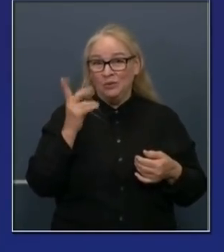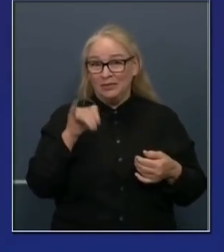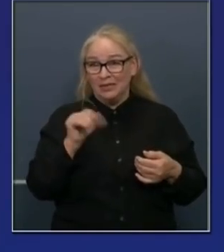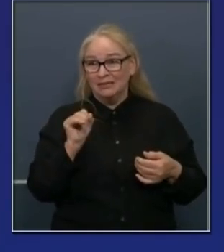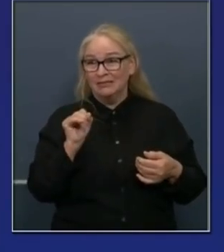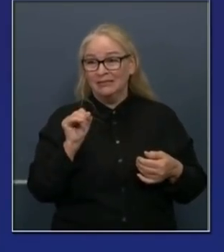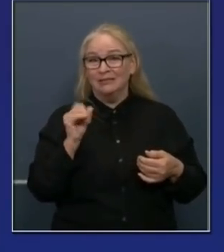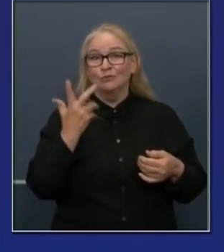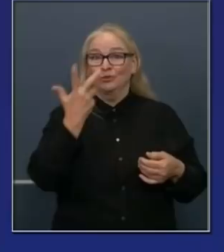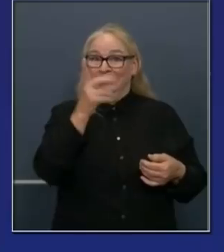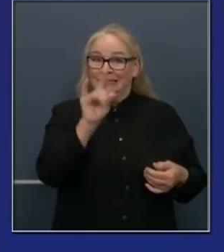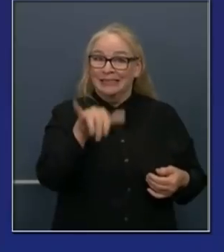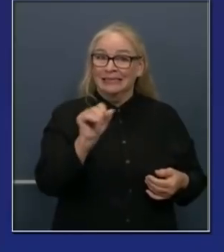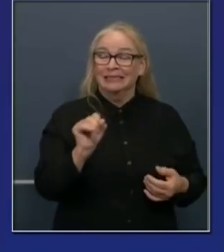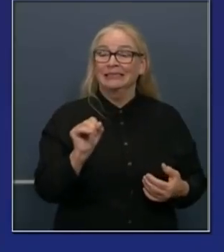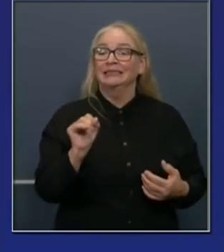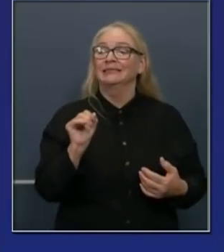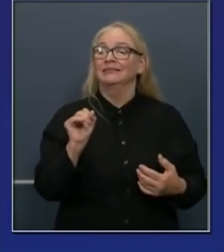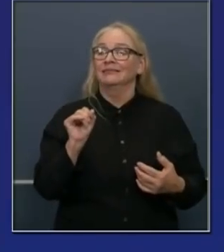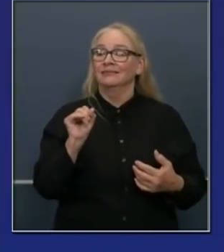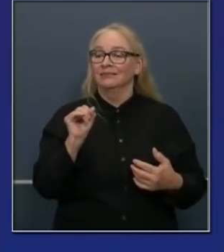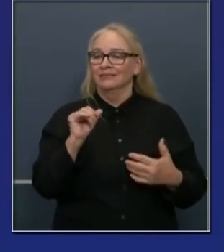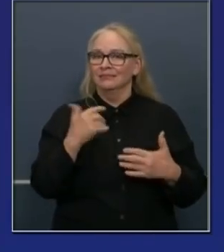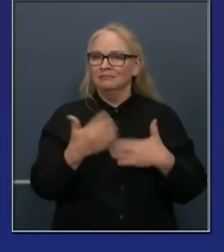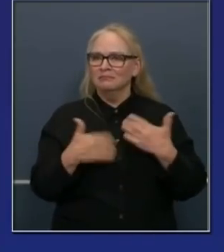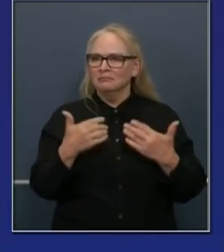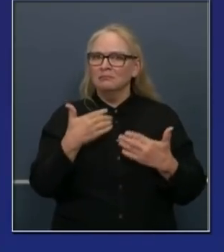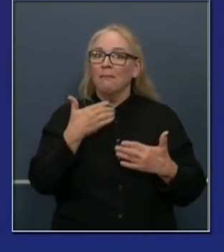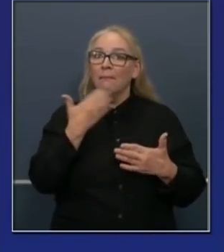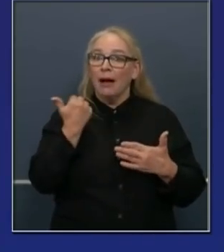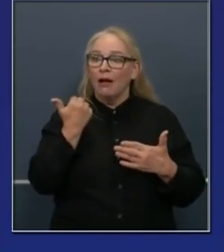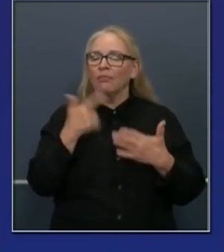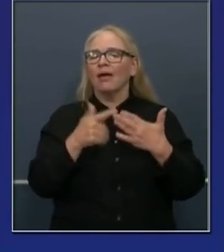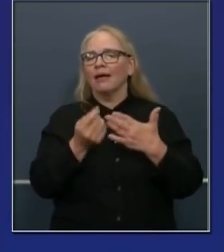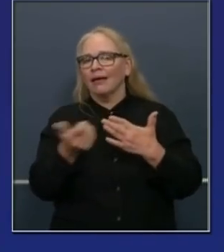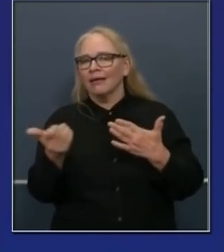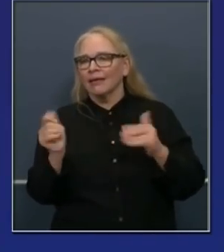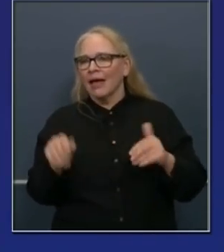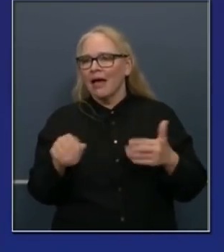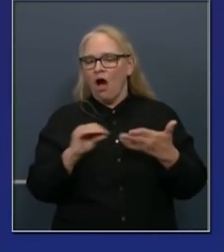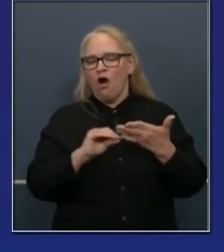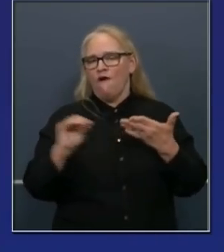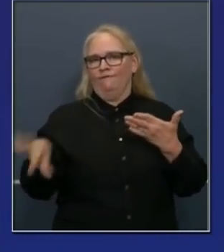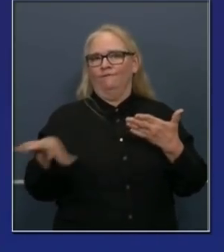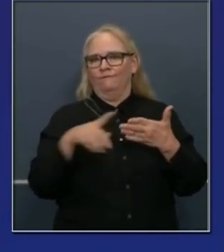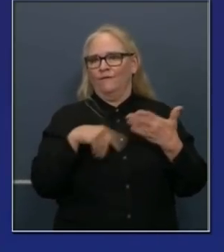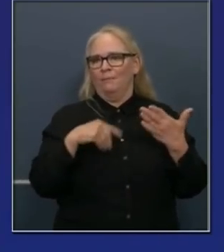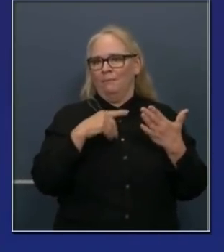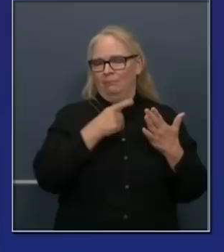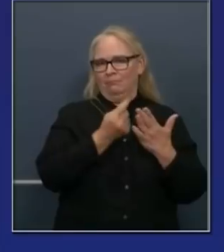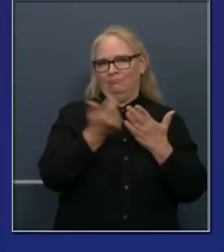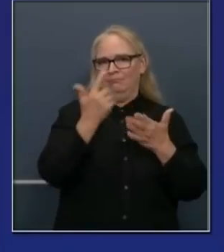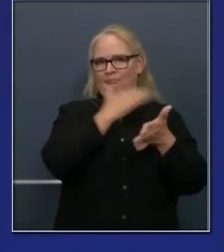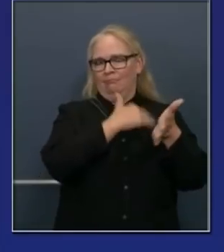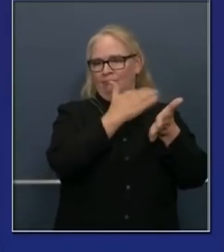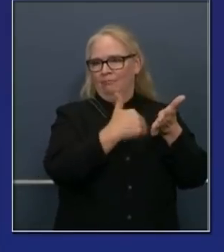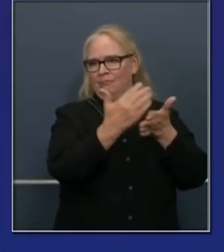THAT'S SORT OF TWO DAYS LIKELY TO BE ON THE THIRD DAY. PEOPLE FALL OFF AND THEY COME BACK ON. 32 COUNTIES CURRENTLY ON THE